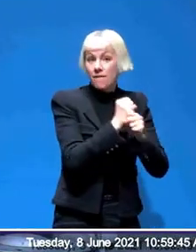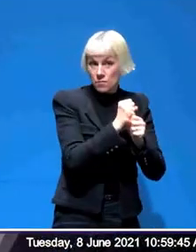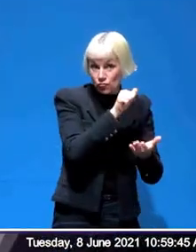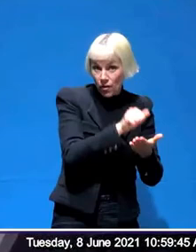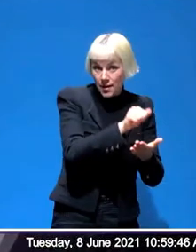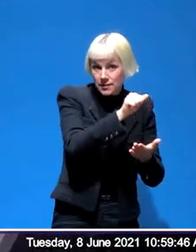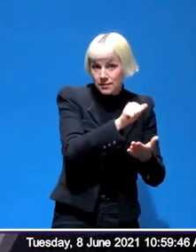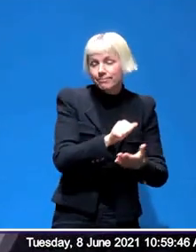Yes, that's correct.